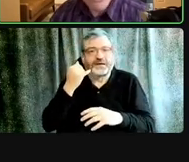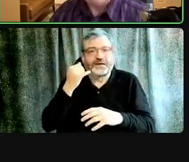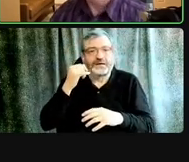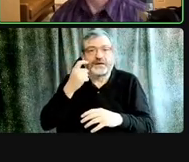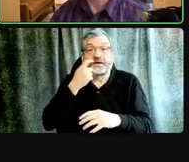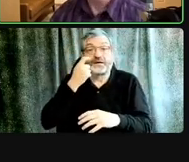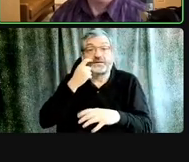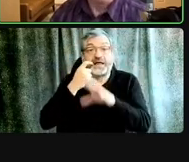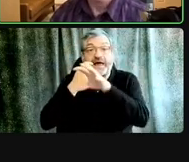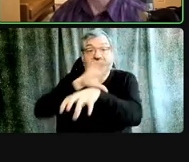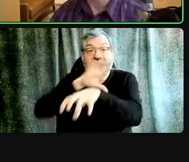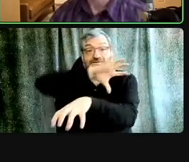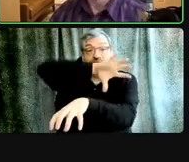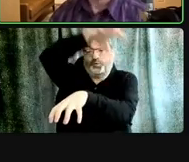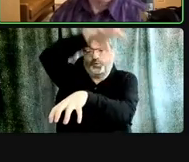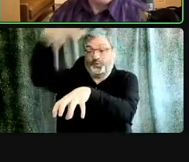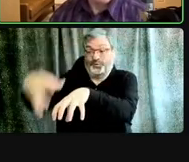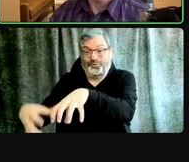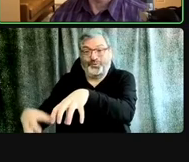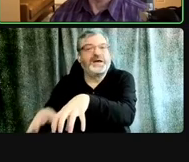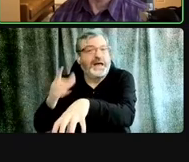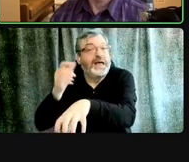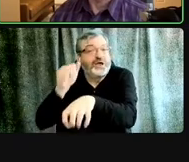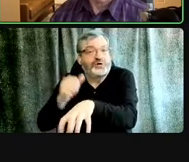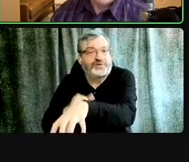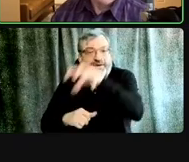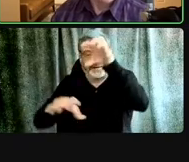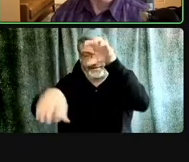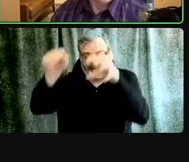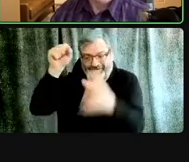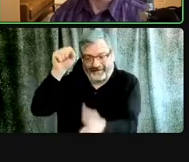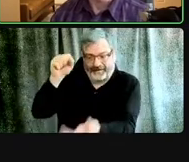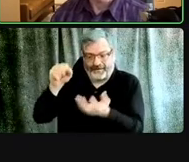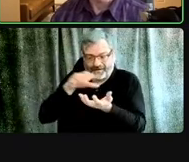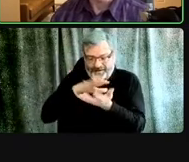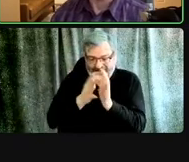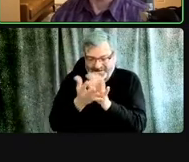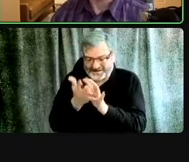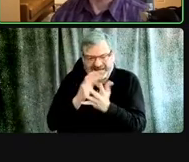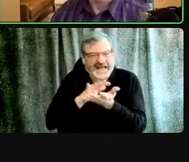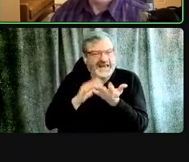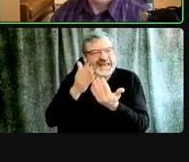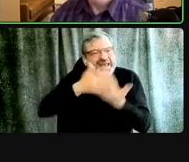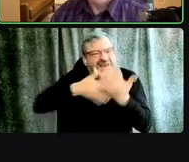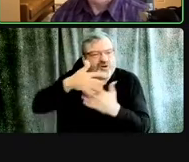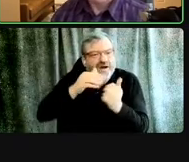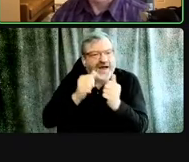In the Gallery, on sticky notes or through interviews. And the image on the left shows the Gallery in general, the World Cultures Gallery.